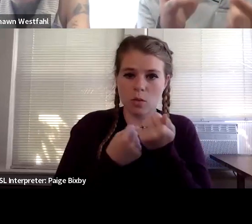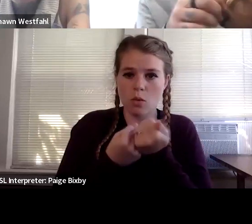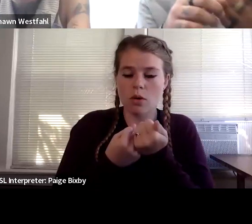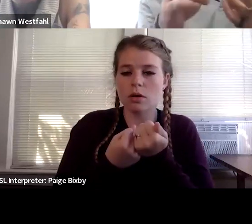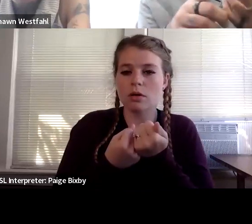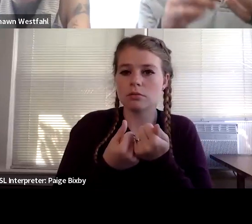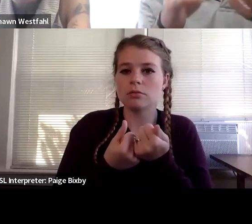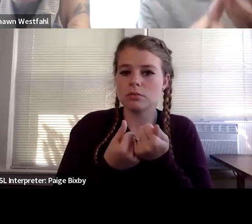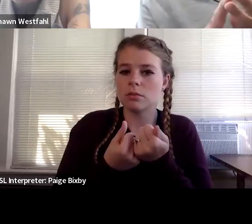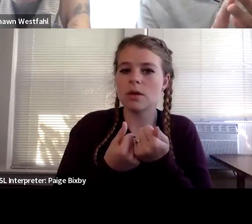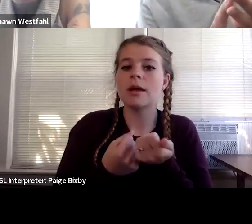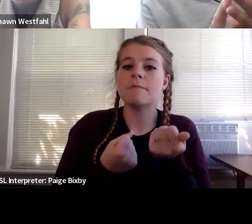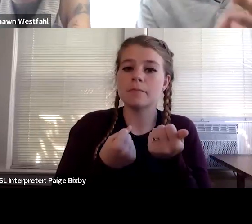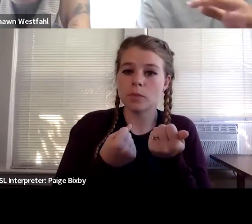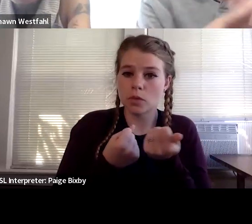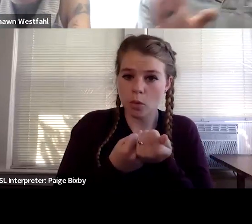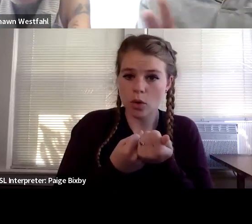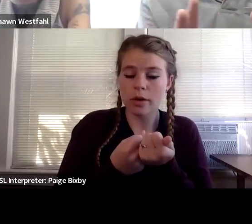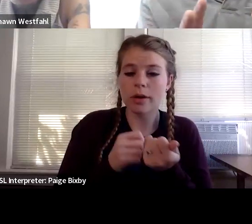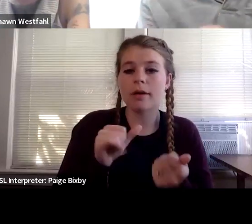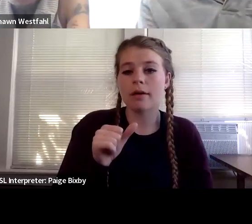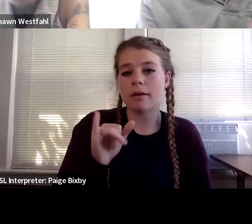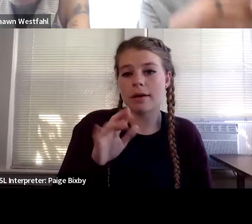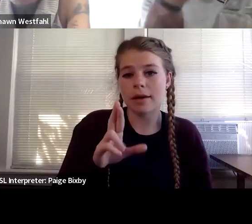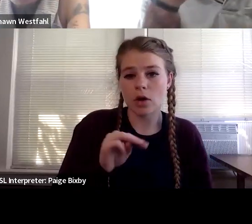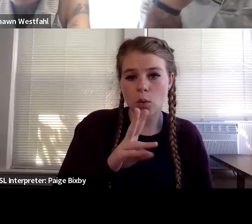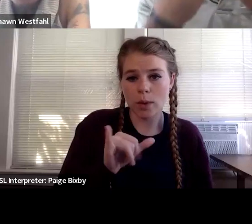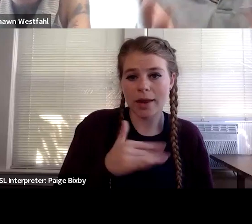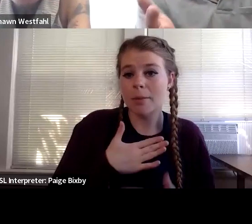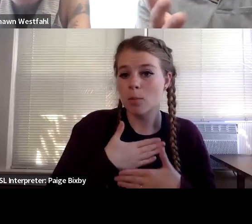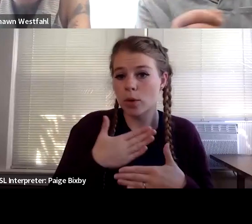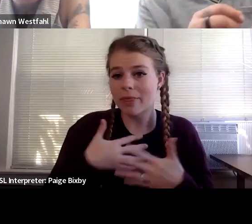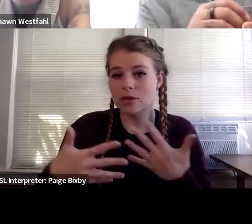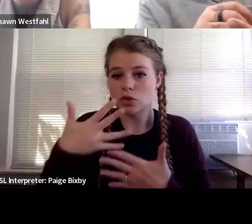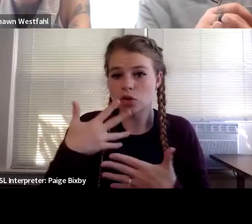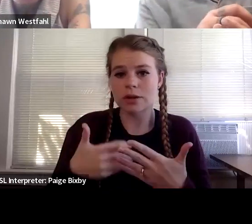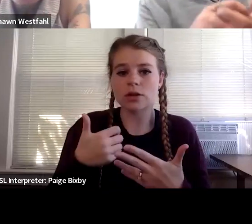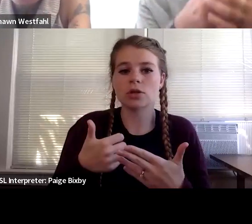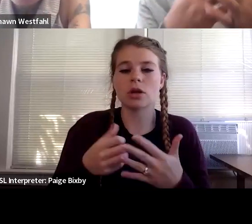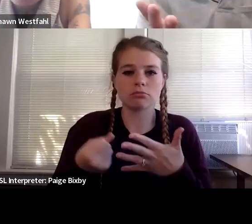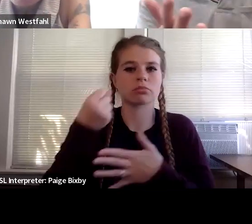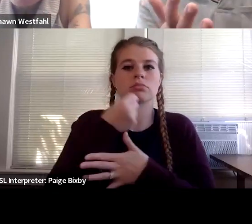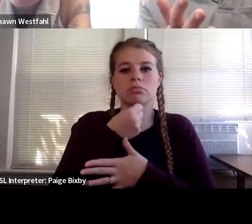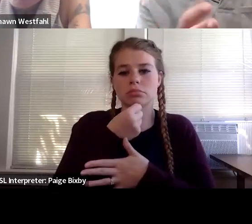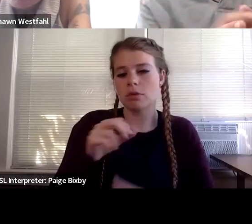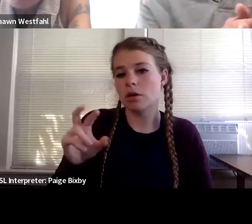supporting airway, breathing, circulation, above all. Narcan is great, it's a miracle drug,